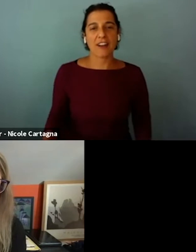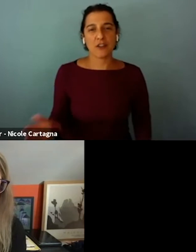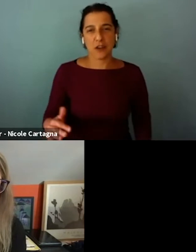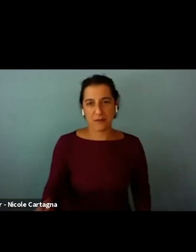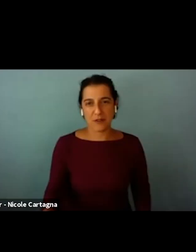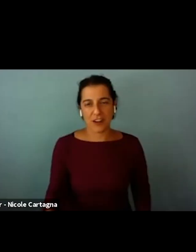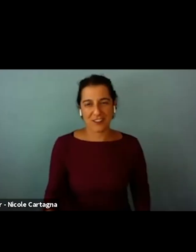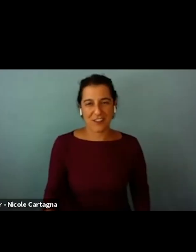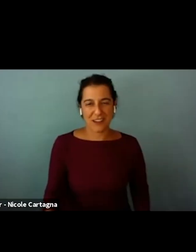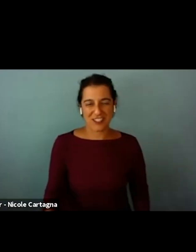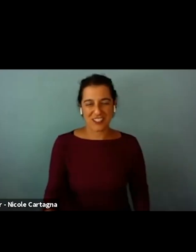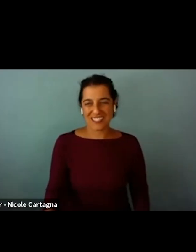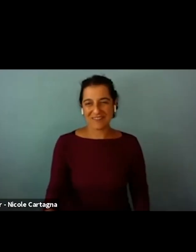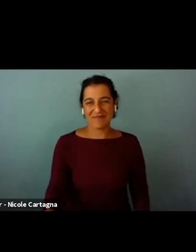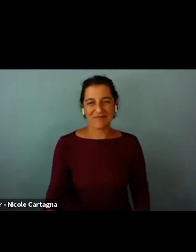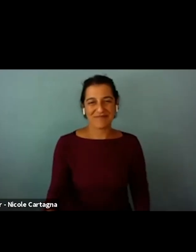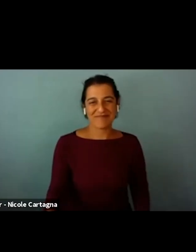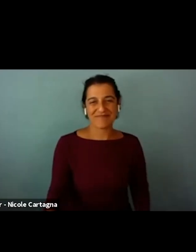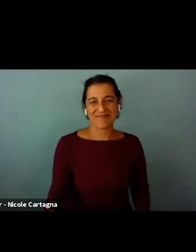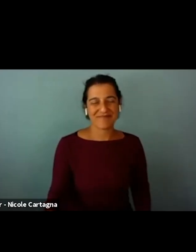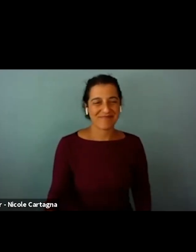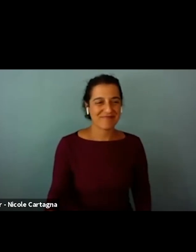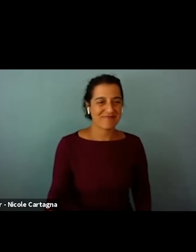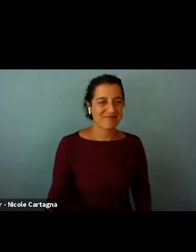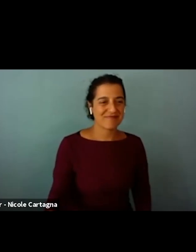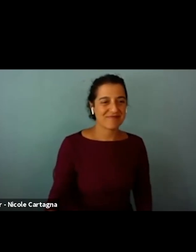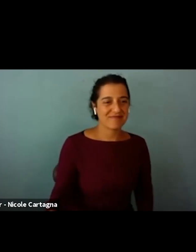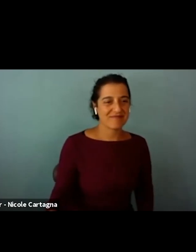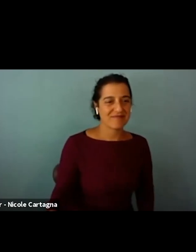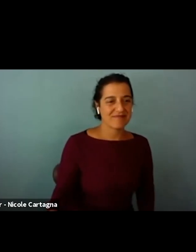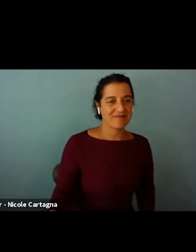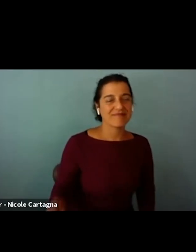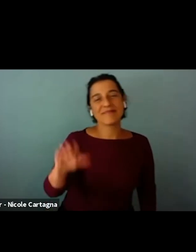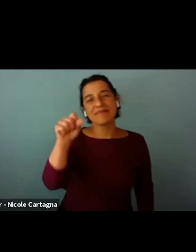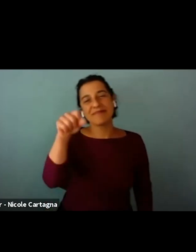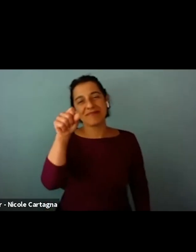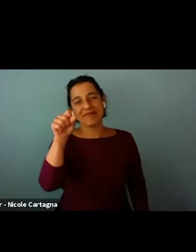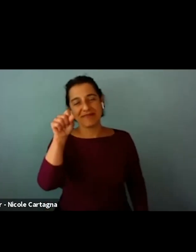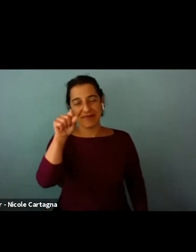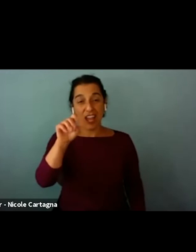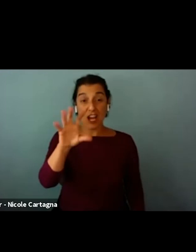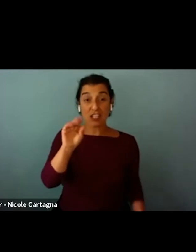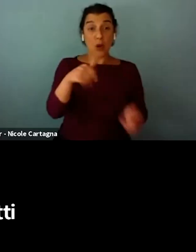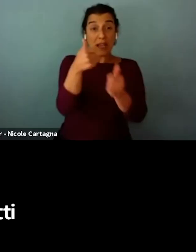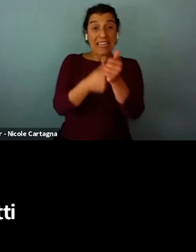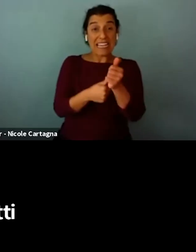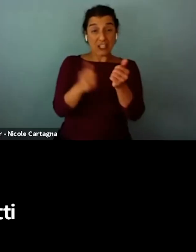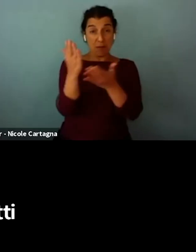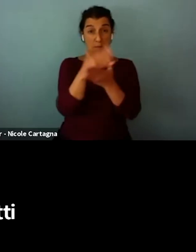i know you're going to move on to other yes there's um so each each part of the model there